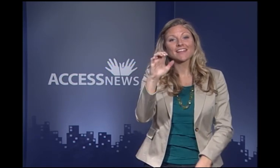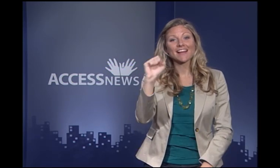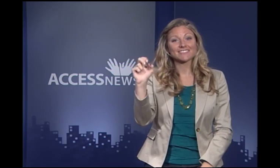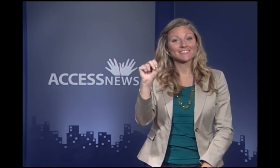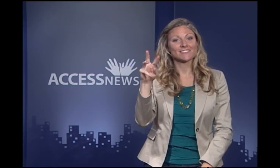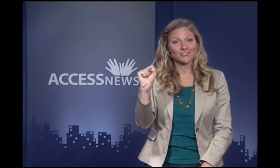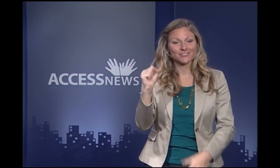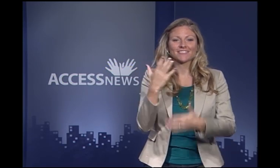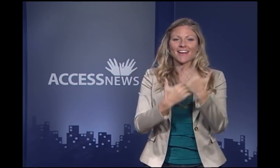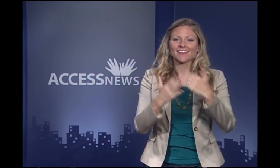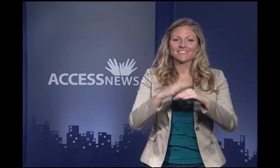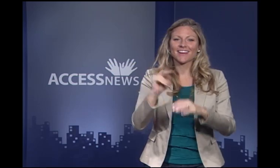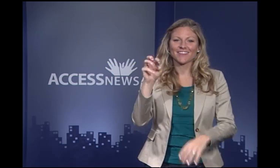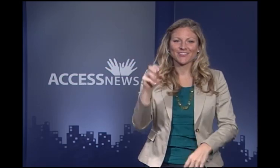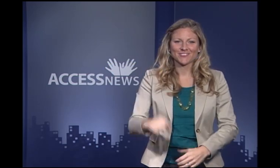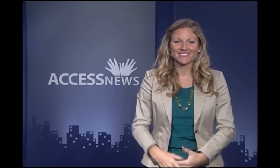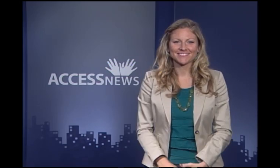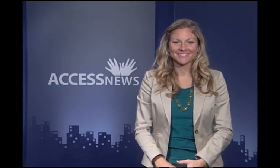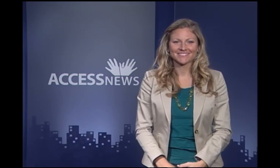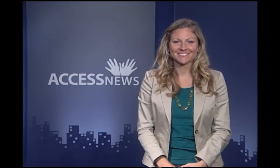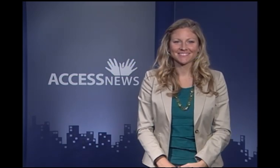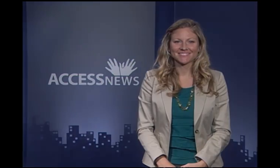You're watching ACCESS News, Hands on News.